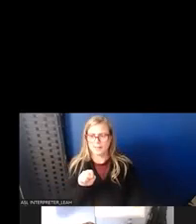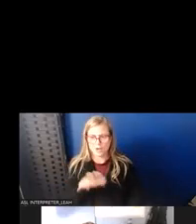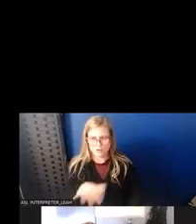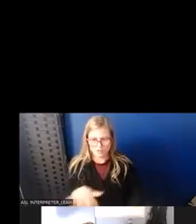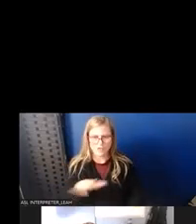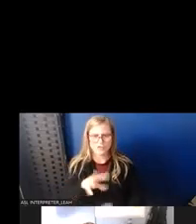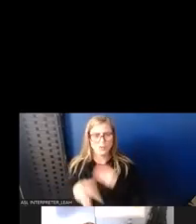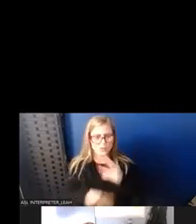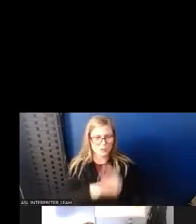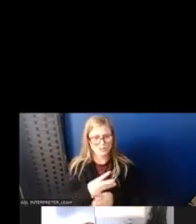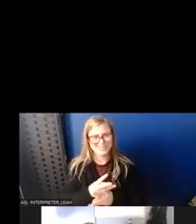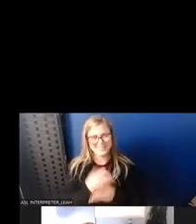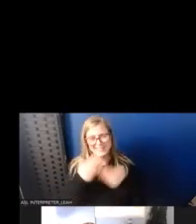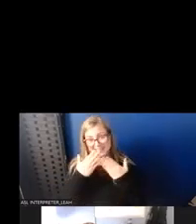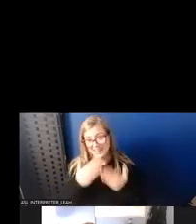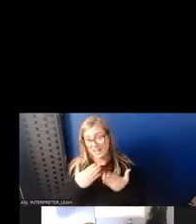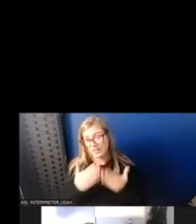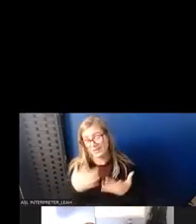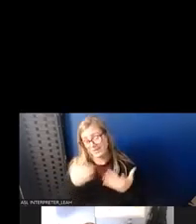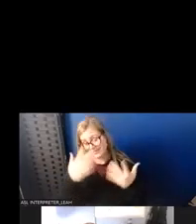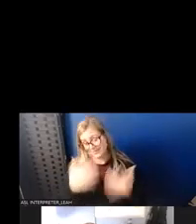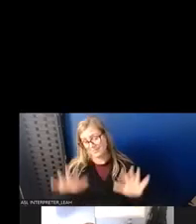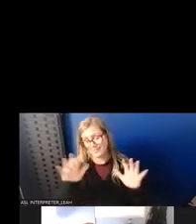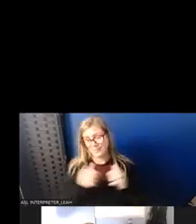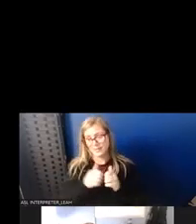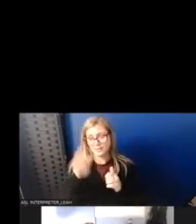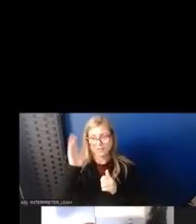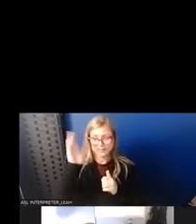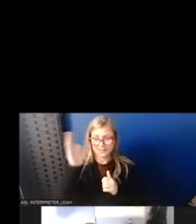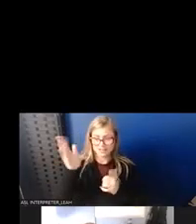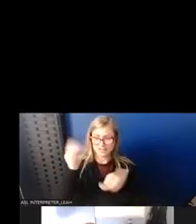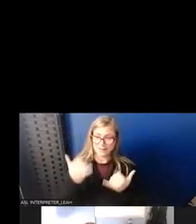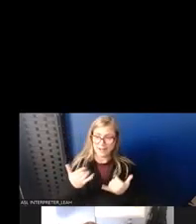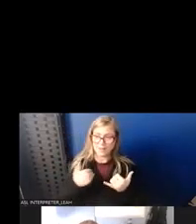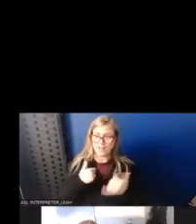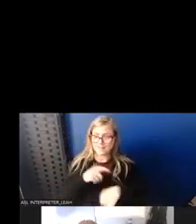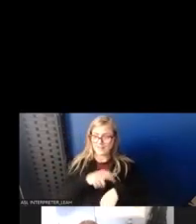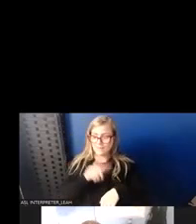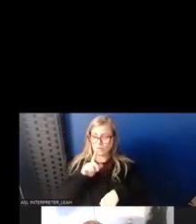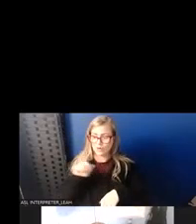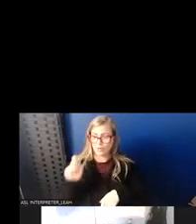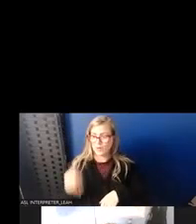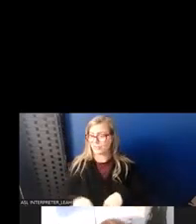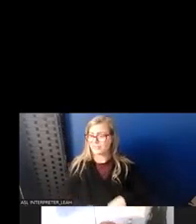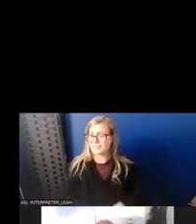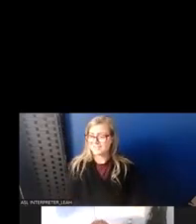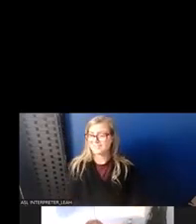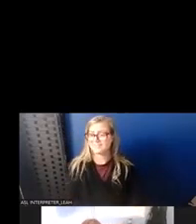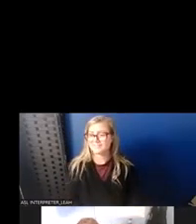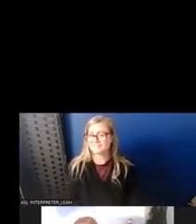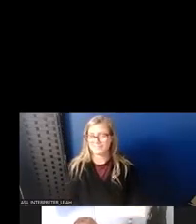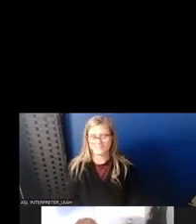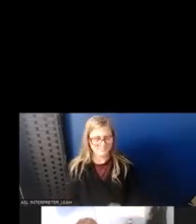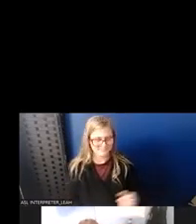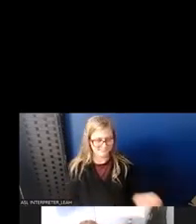So I think that was our presentation and maybe now we have some time for questions.